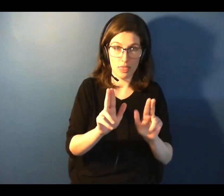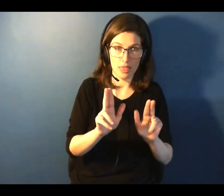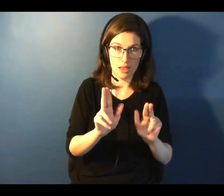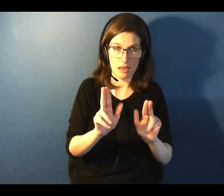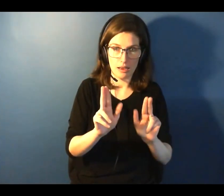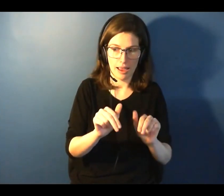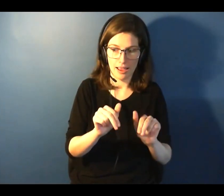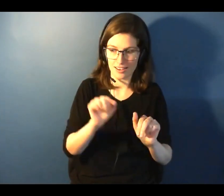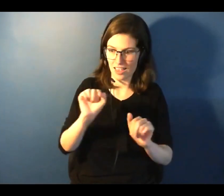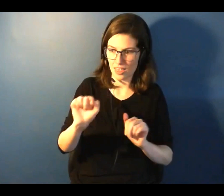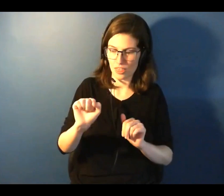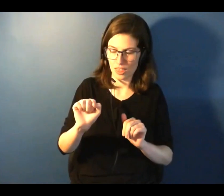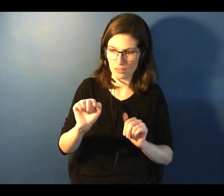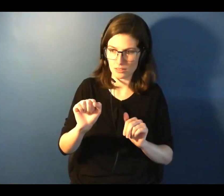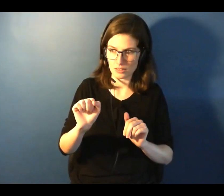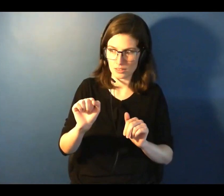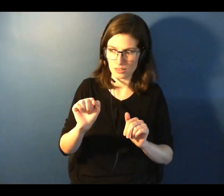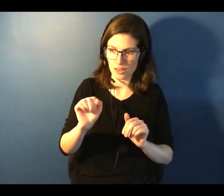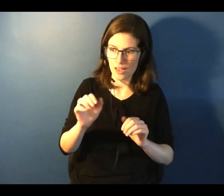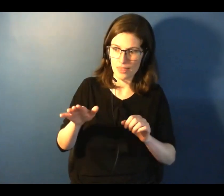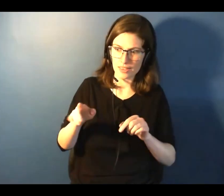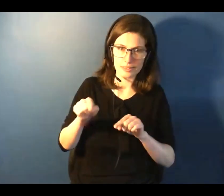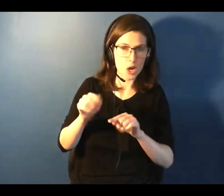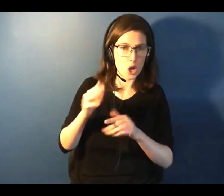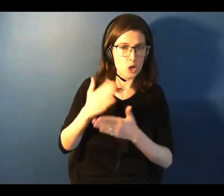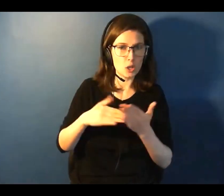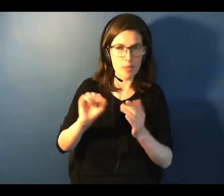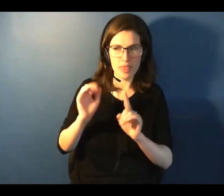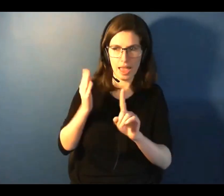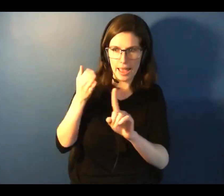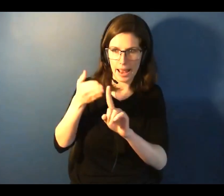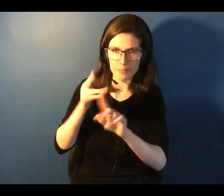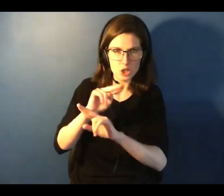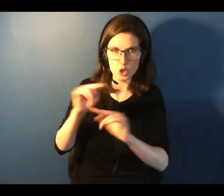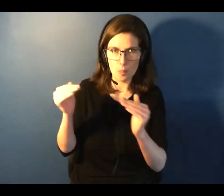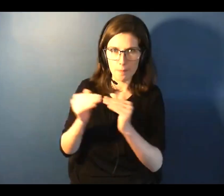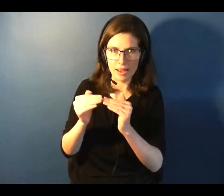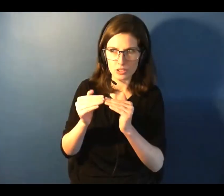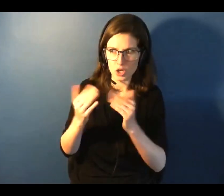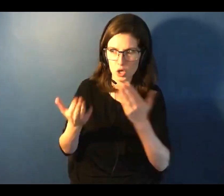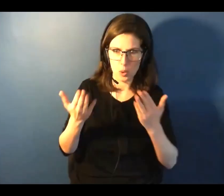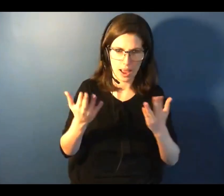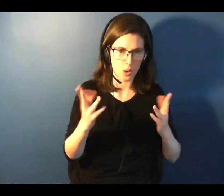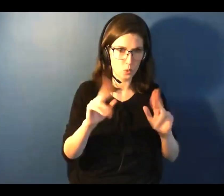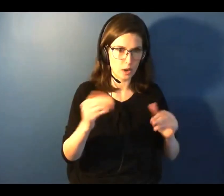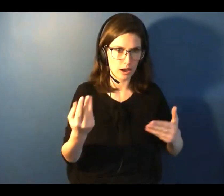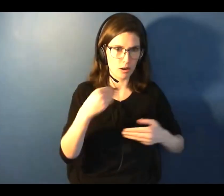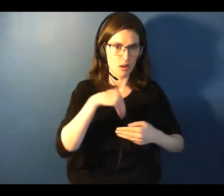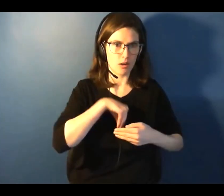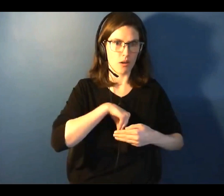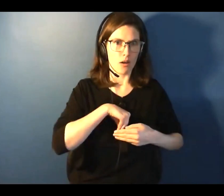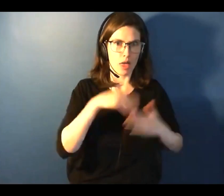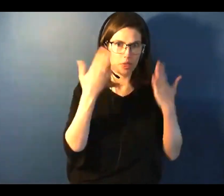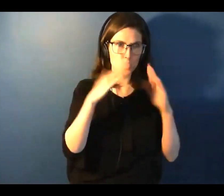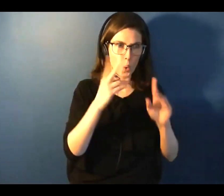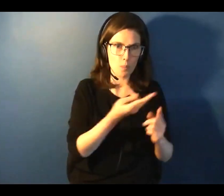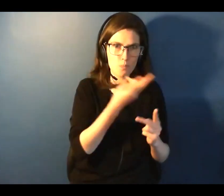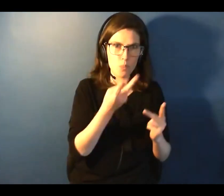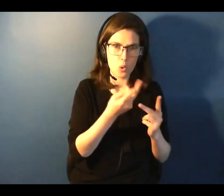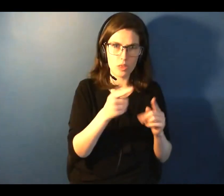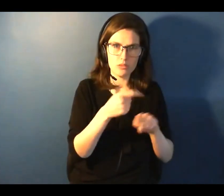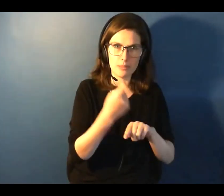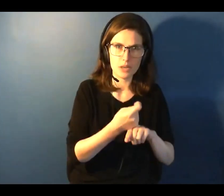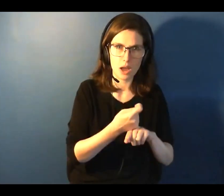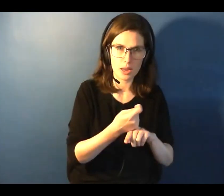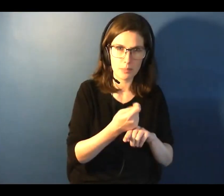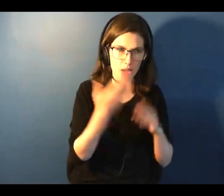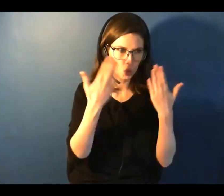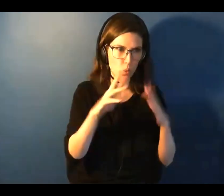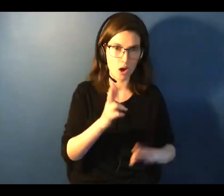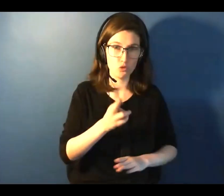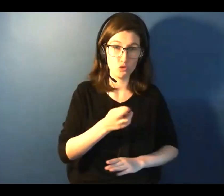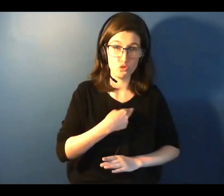contradiction, and the opportunity is to create a real human being or to kind of live